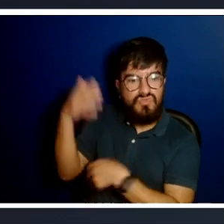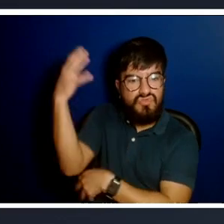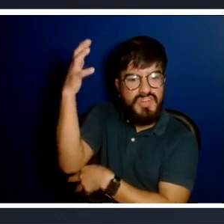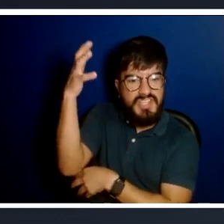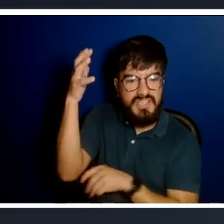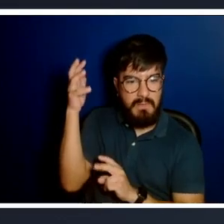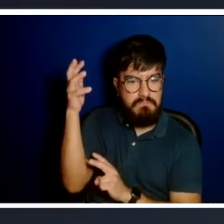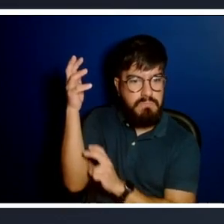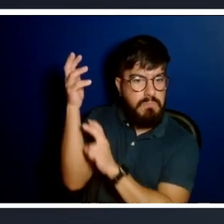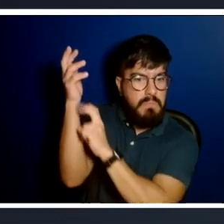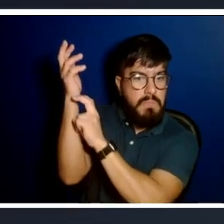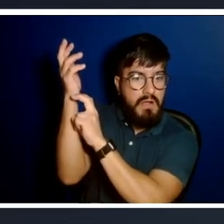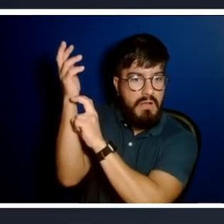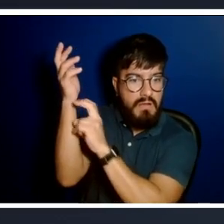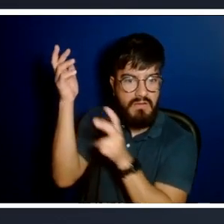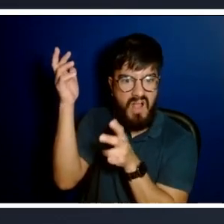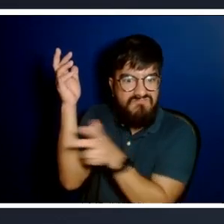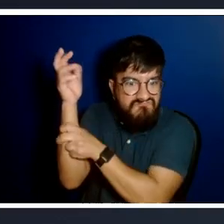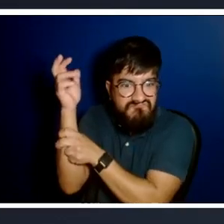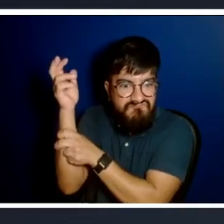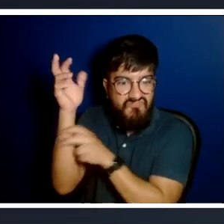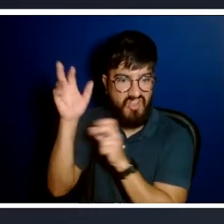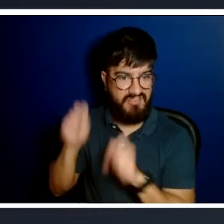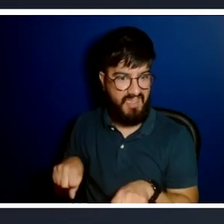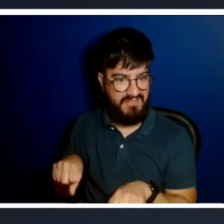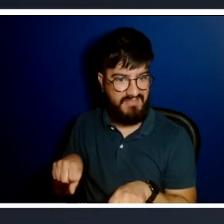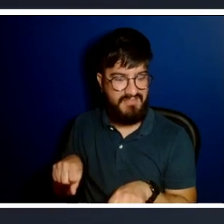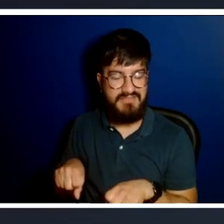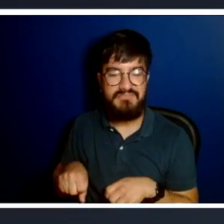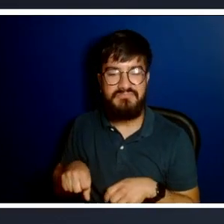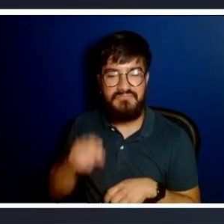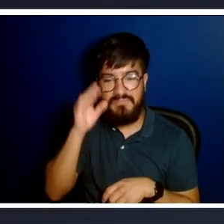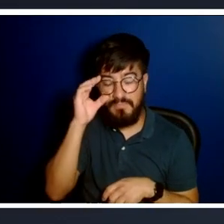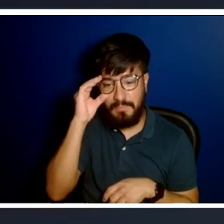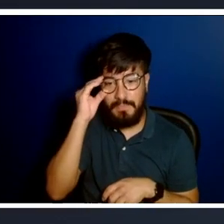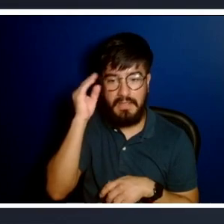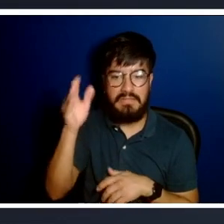I'll show you if I can get her to do it. They can actually grasp something all the way around with